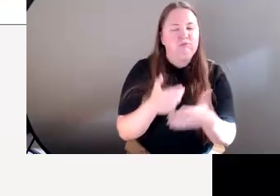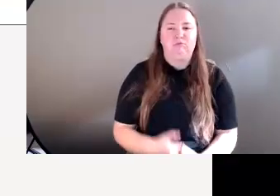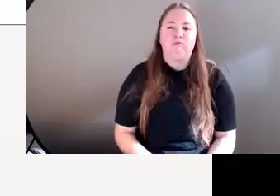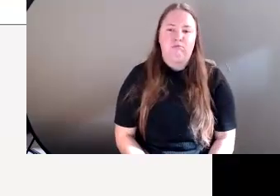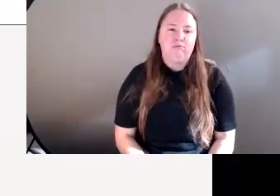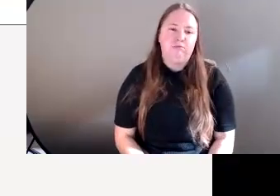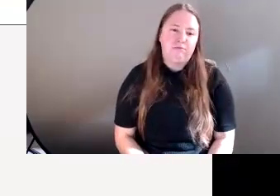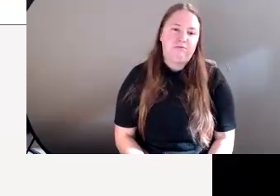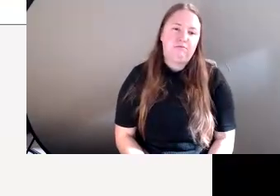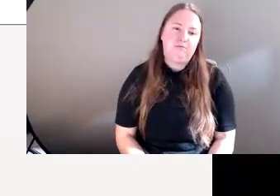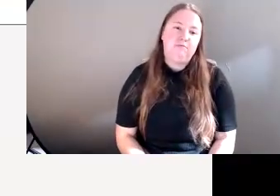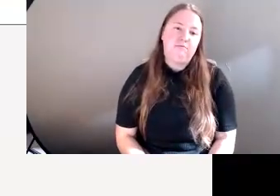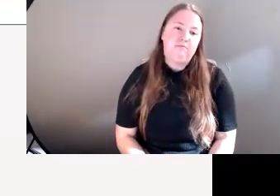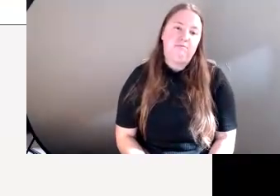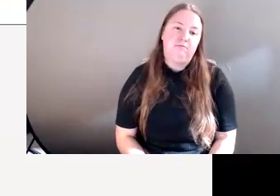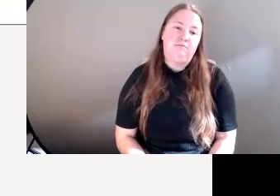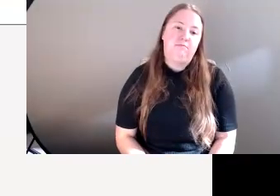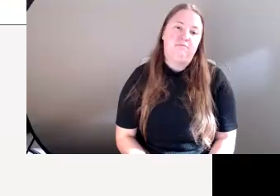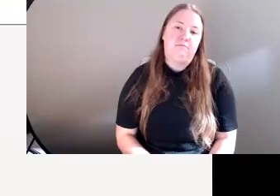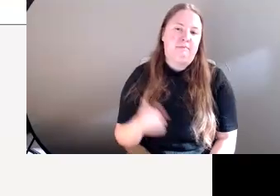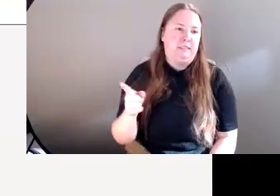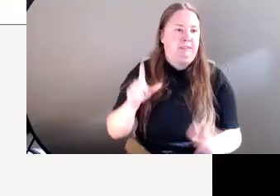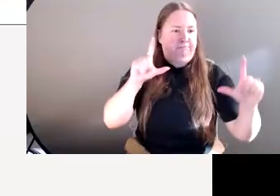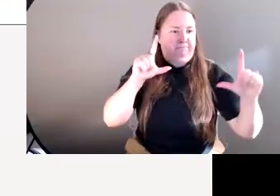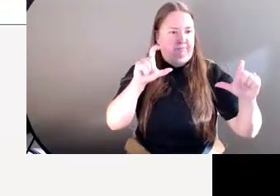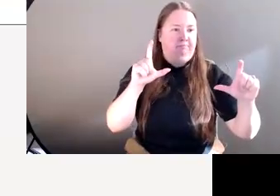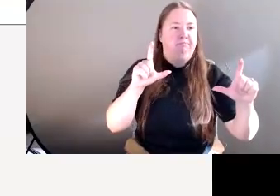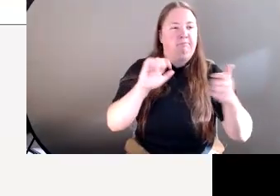as you can see, this is just a screenshot of how it looks now.